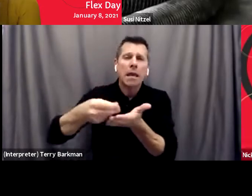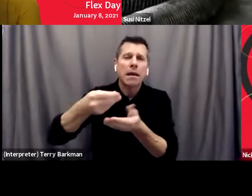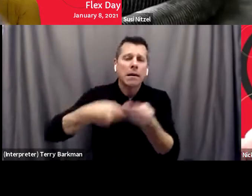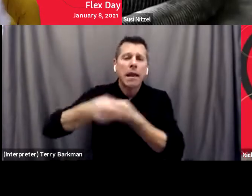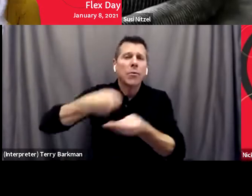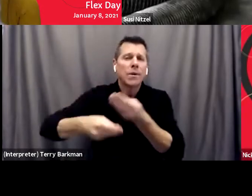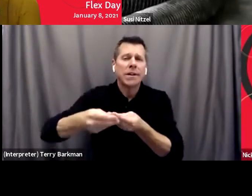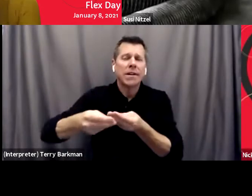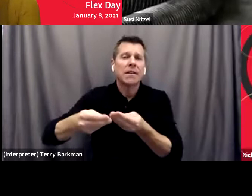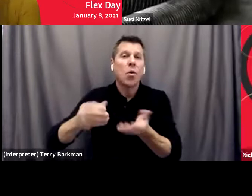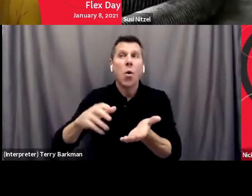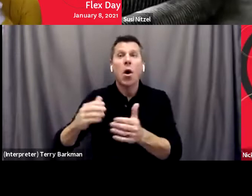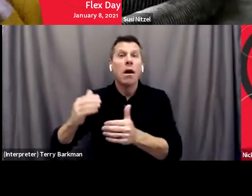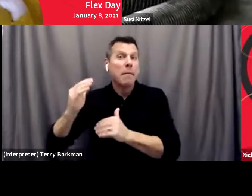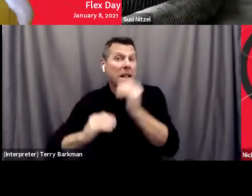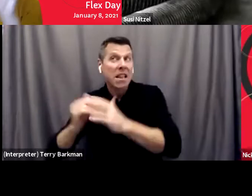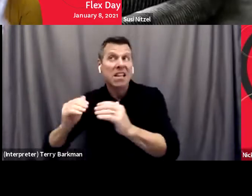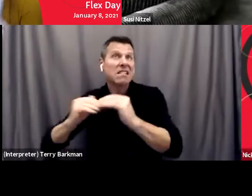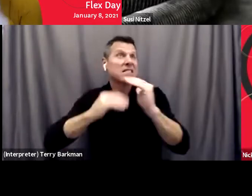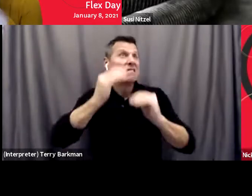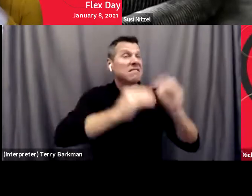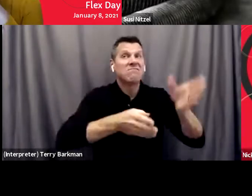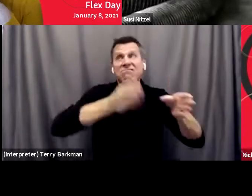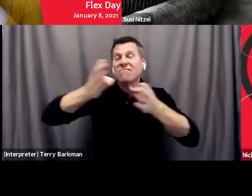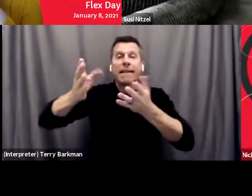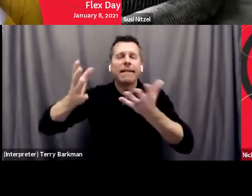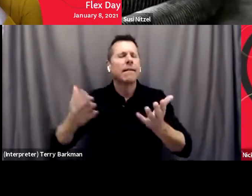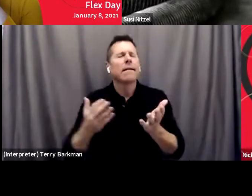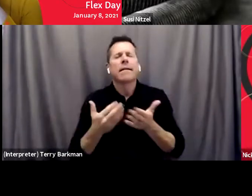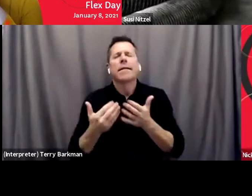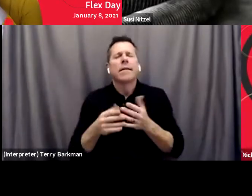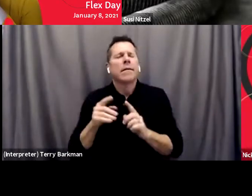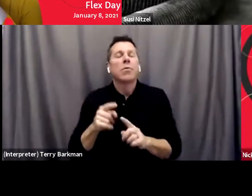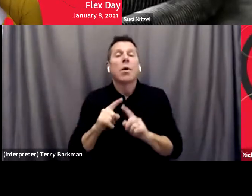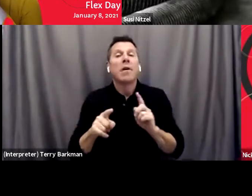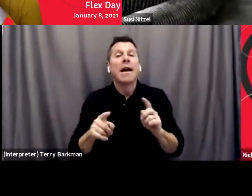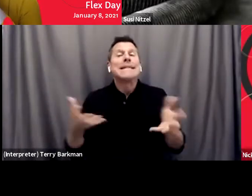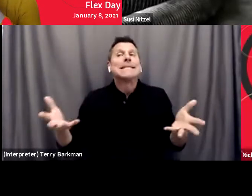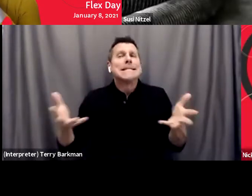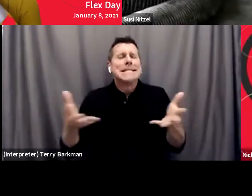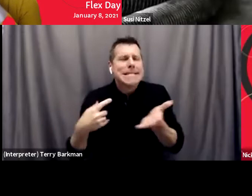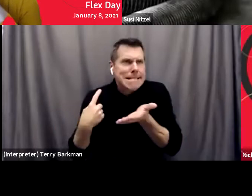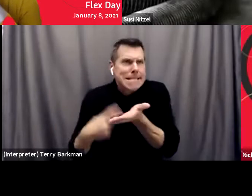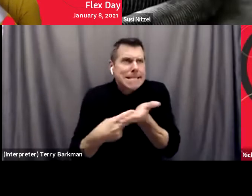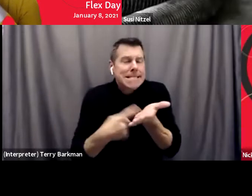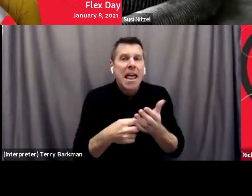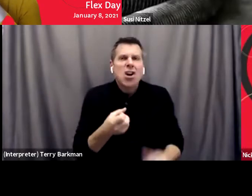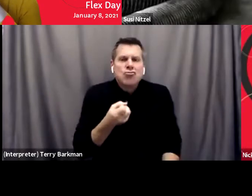facilities, this could be anybody. And they had this very intricate, very detailed 12 step process that they thought was going to